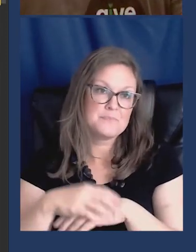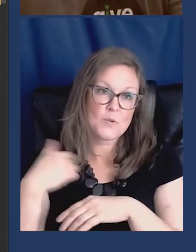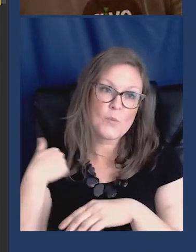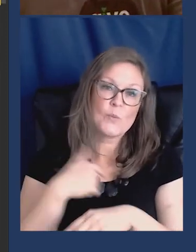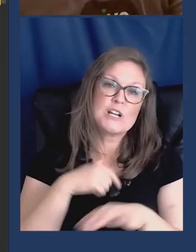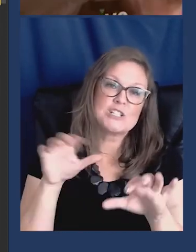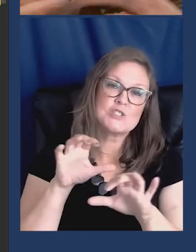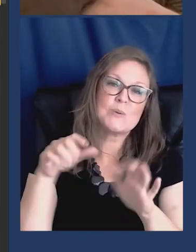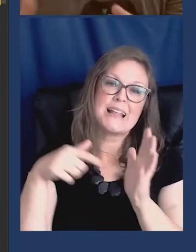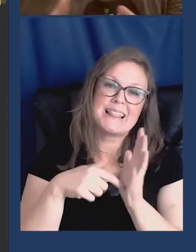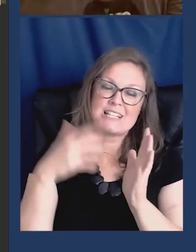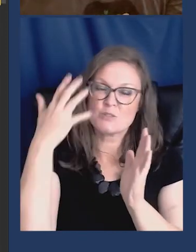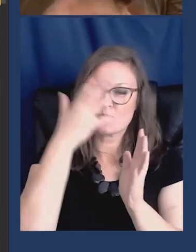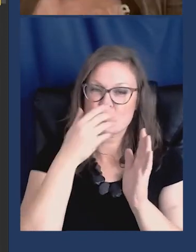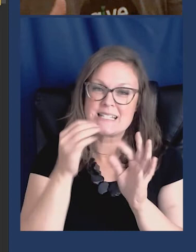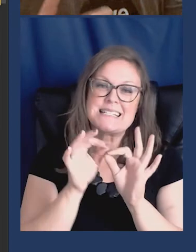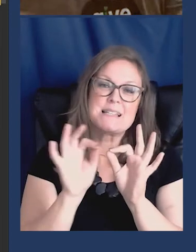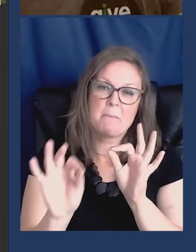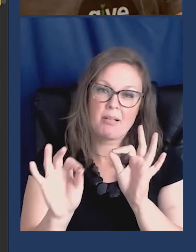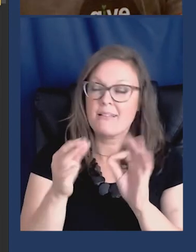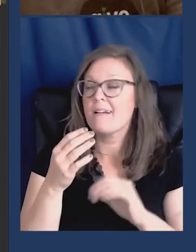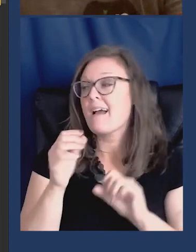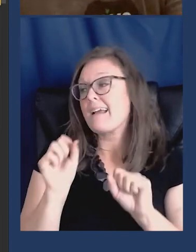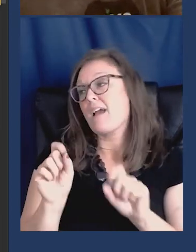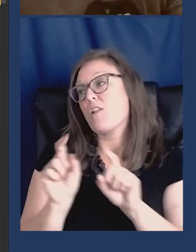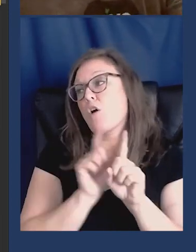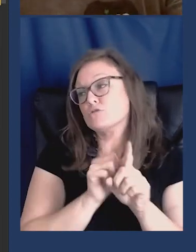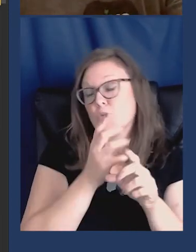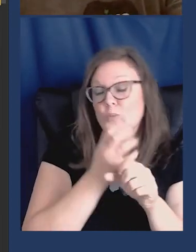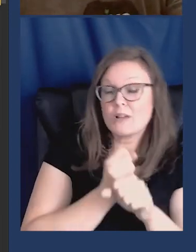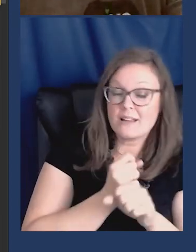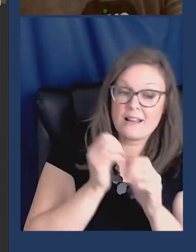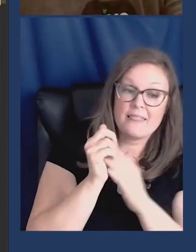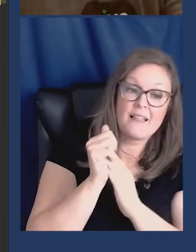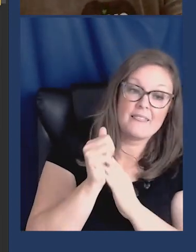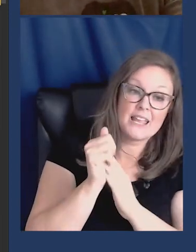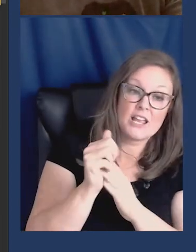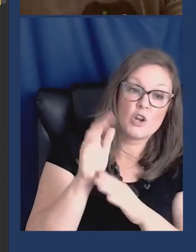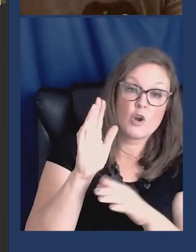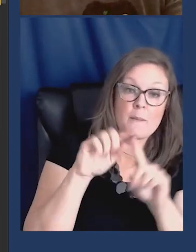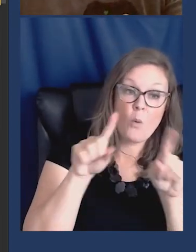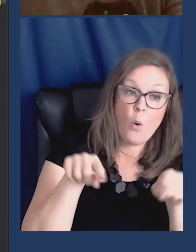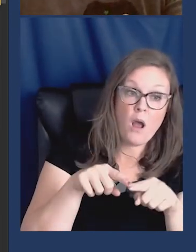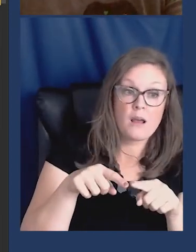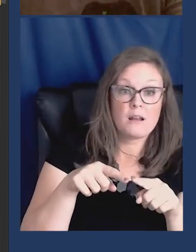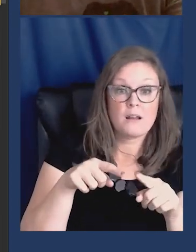I could also get the leaderboard around my player or something like that, but we're staying really simple.